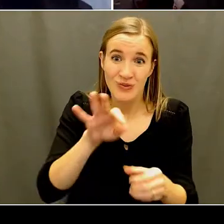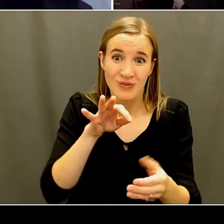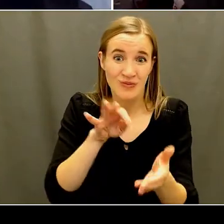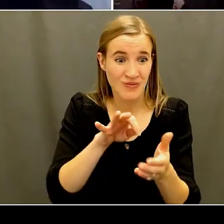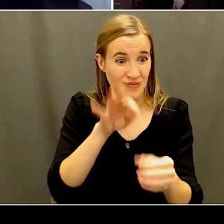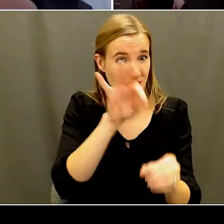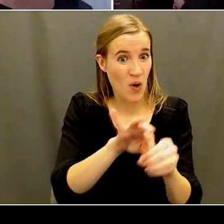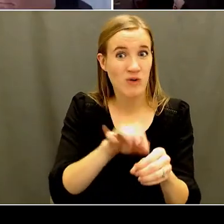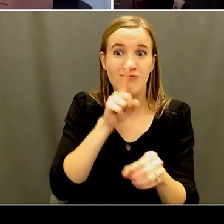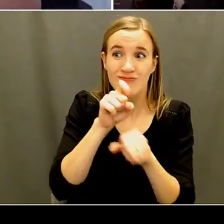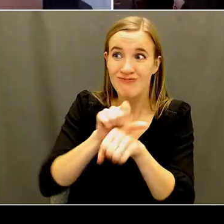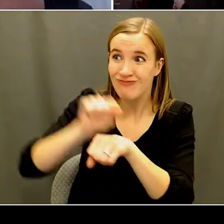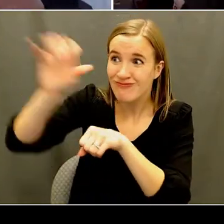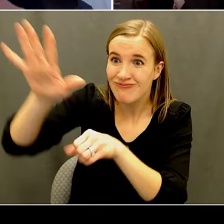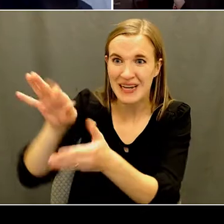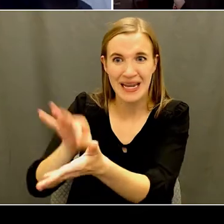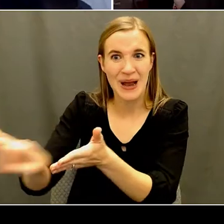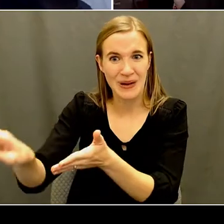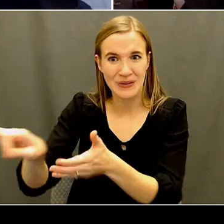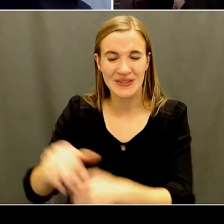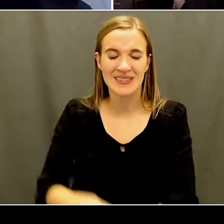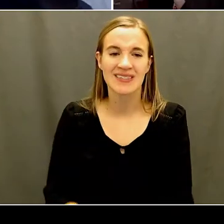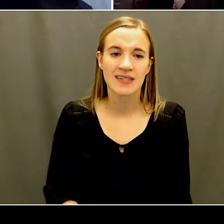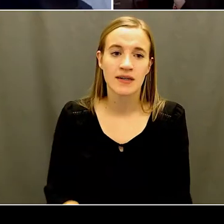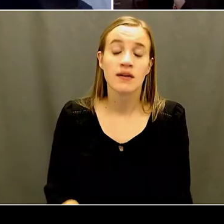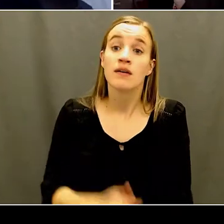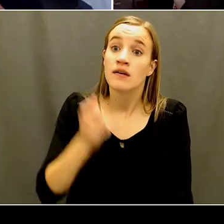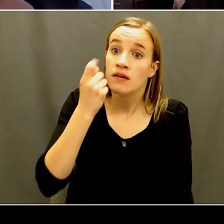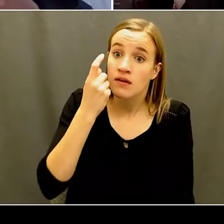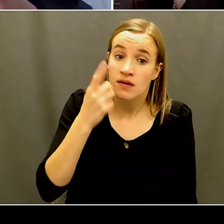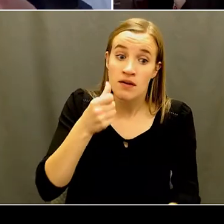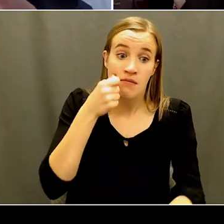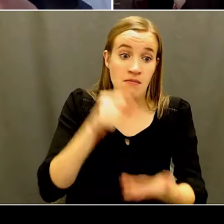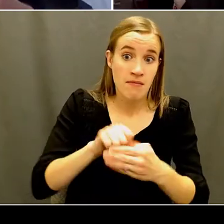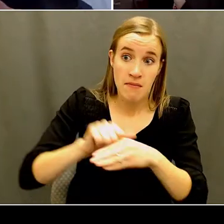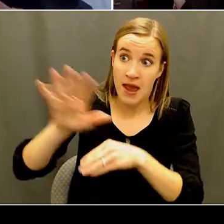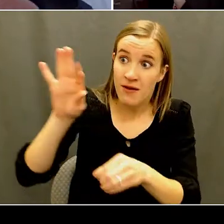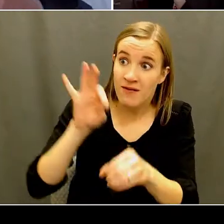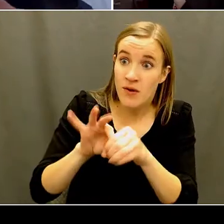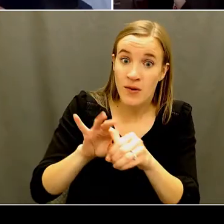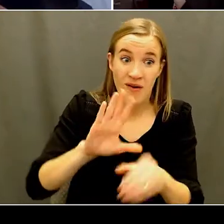need to make sure that states have the funding they need to execute safe and